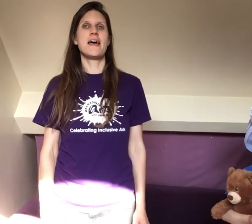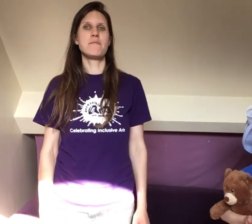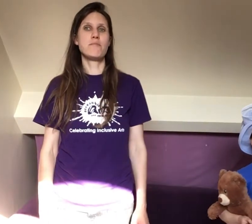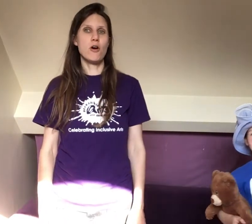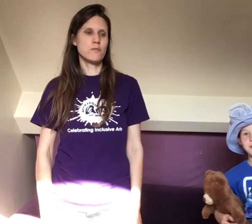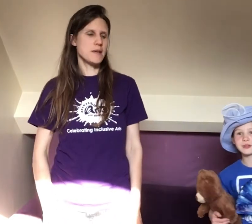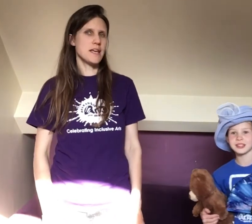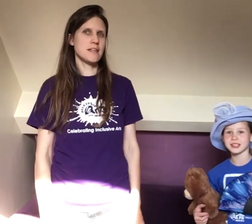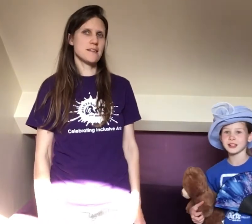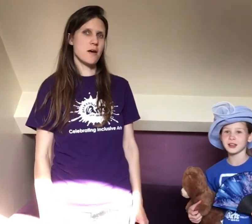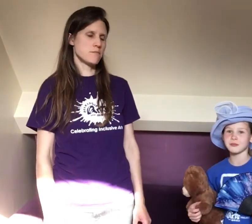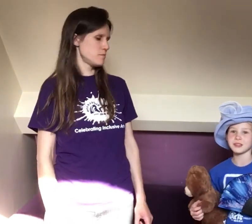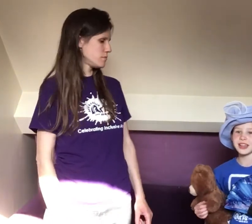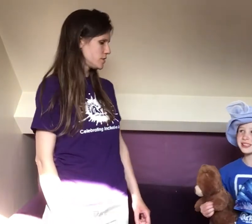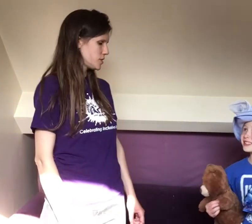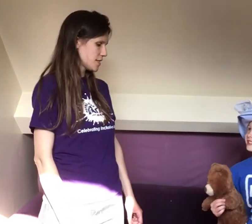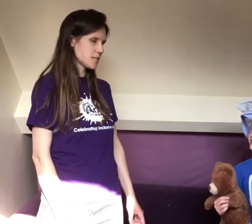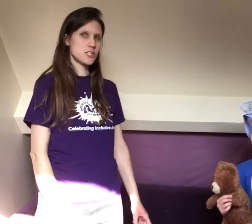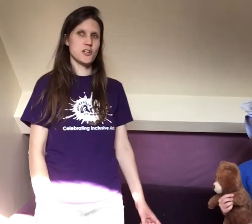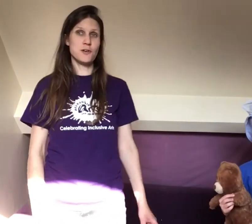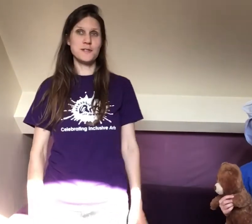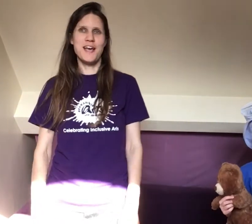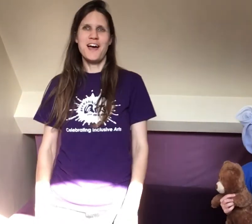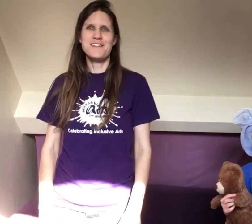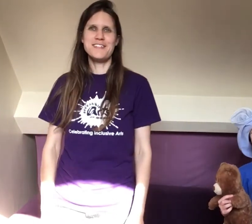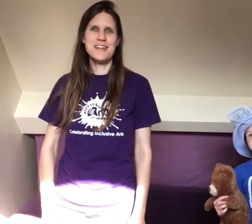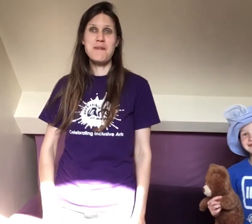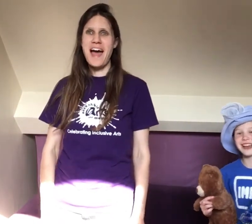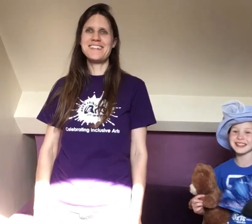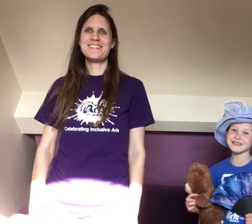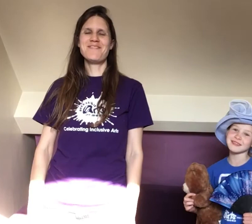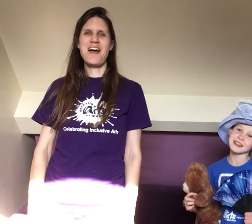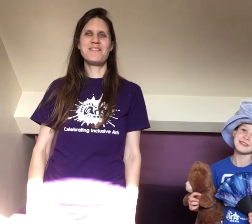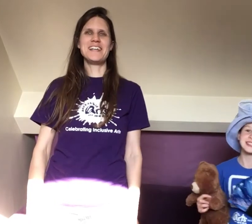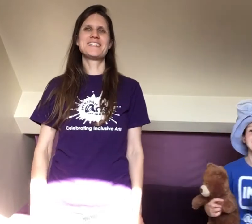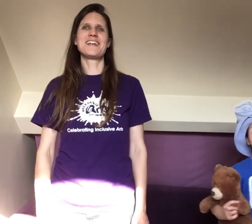They brought me some dancing shoes, just imagine my bliss,